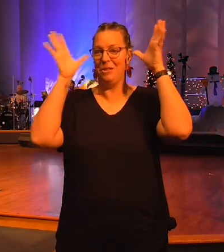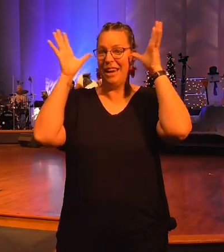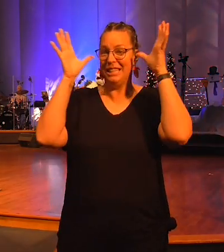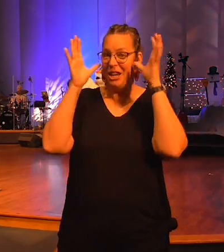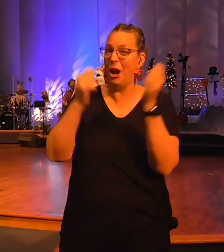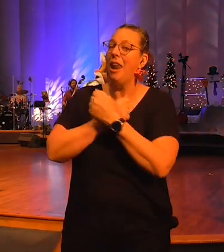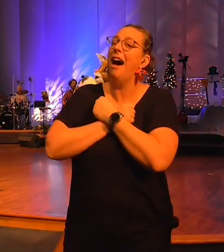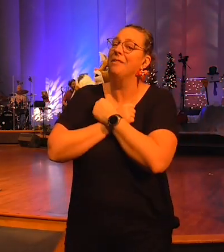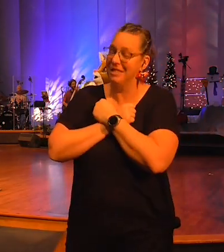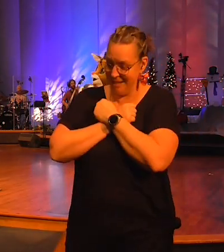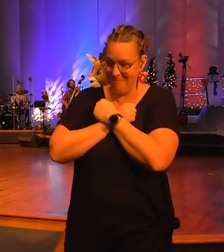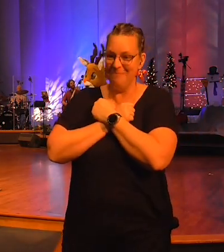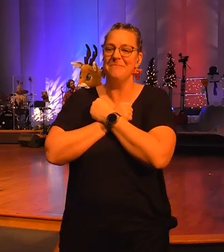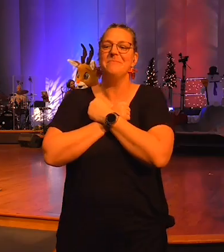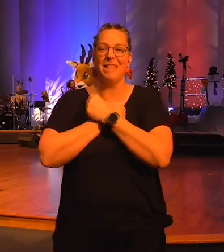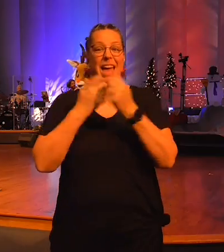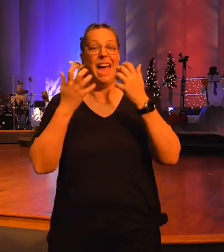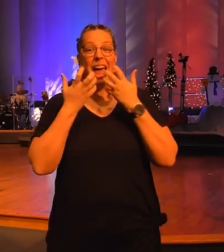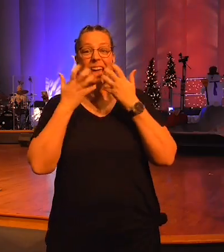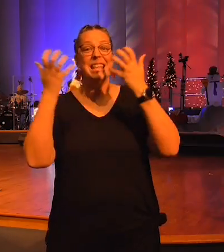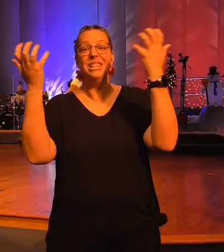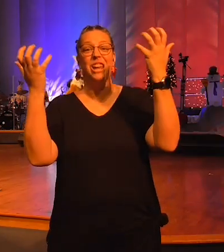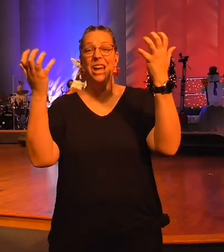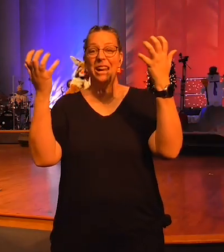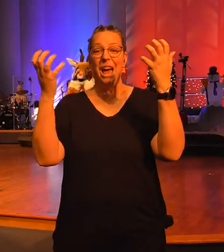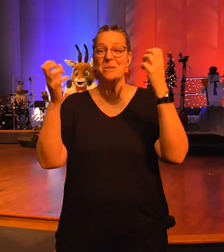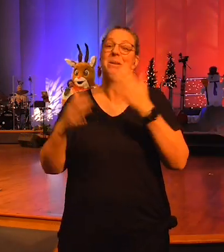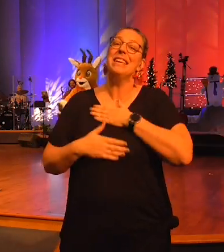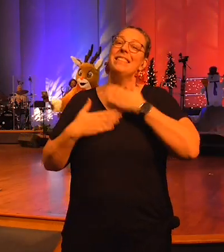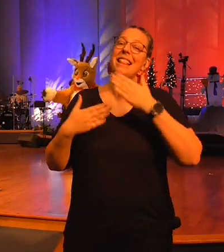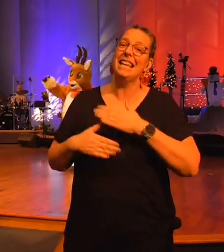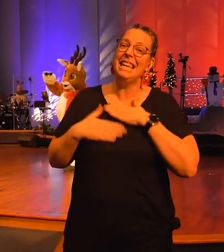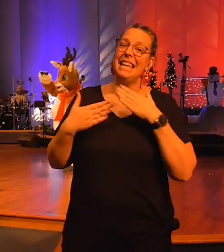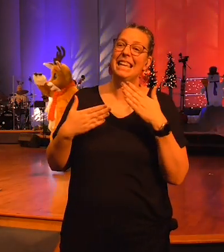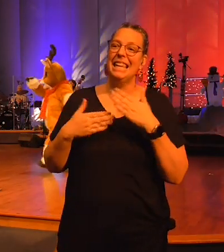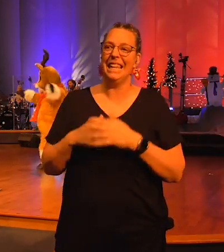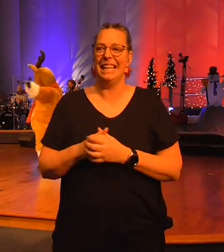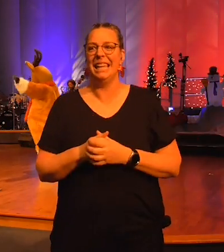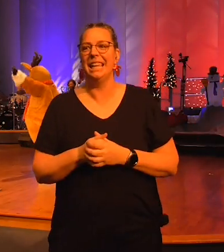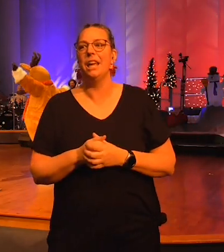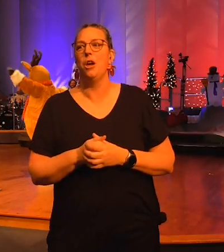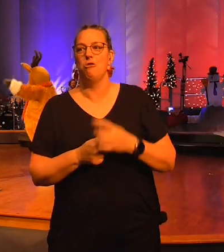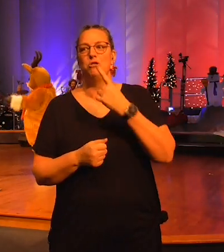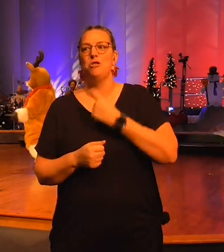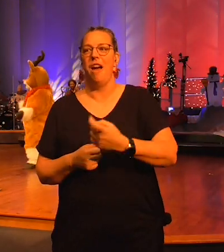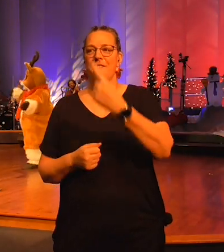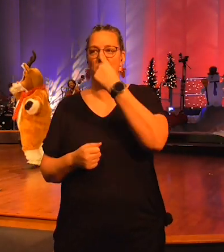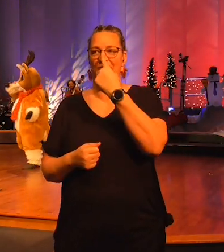don't you guide my slate tonight then how the reindeer loved him